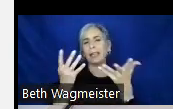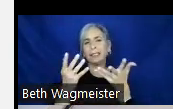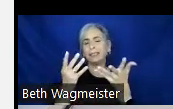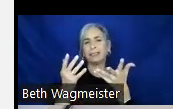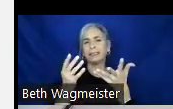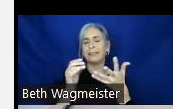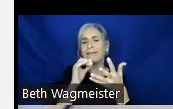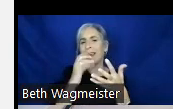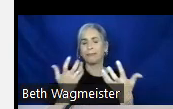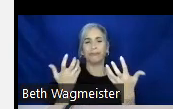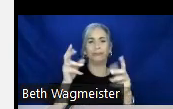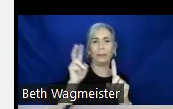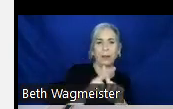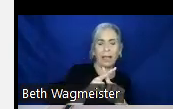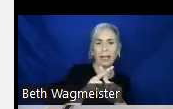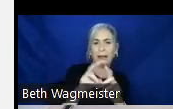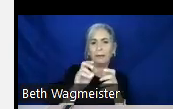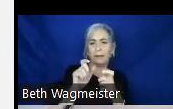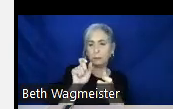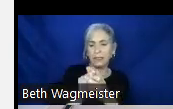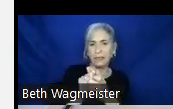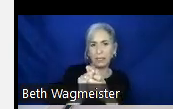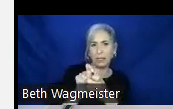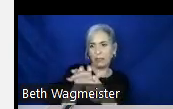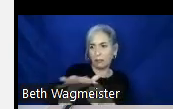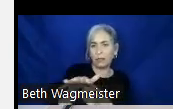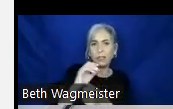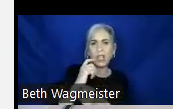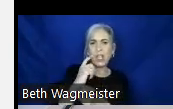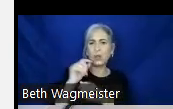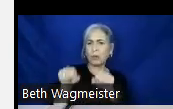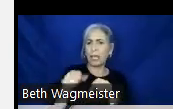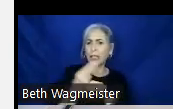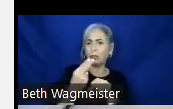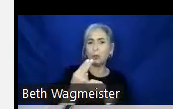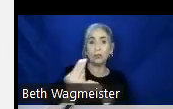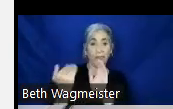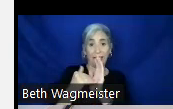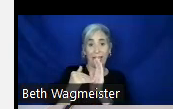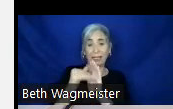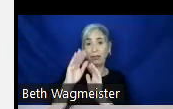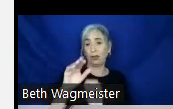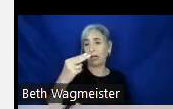where it is used. So you can make content that you can then use in your HTML or use